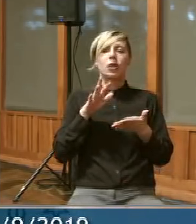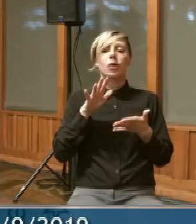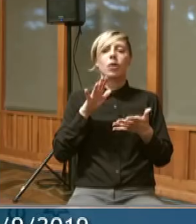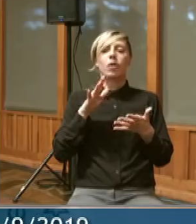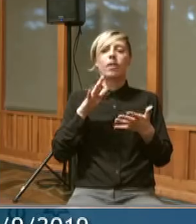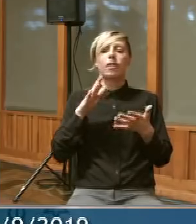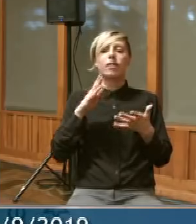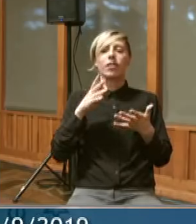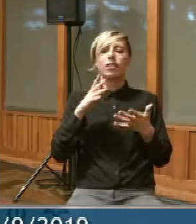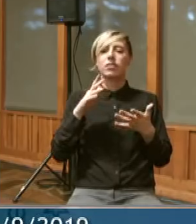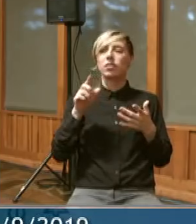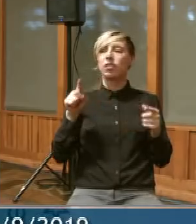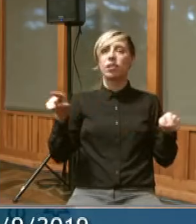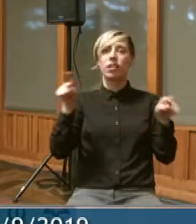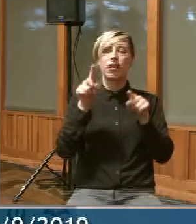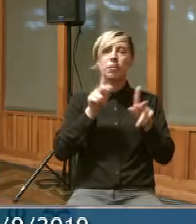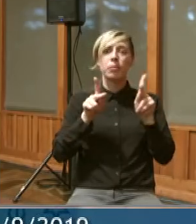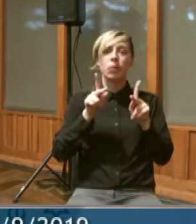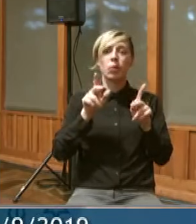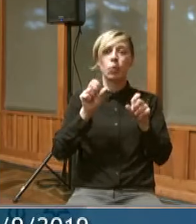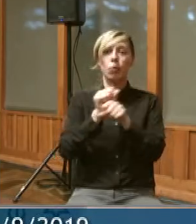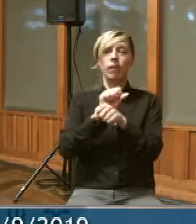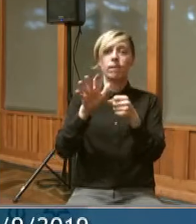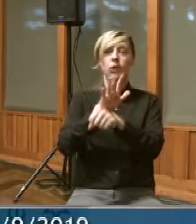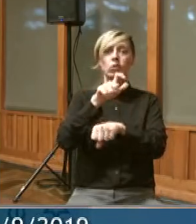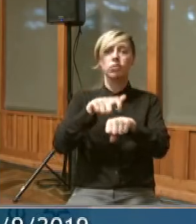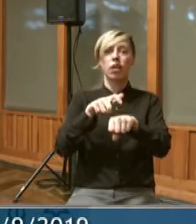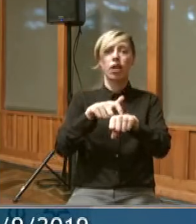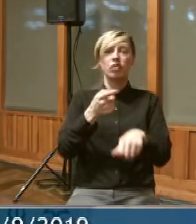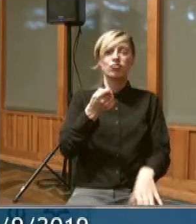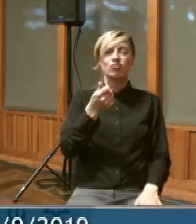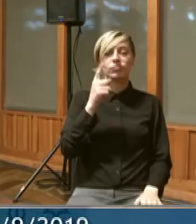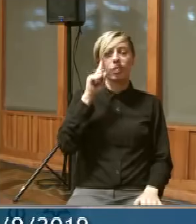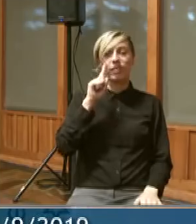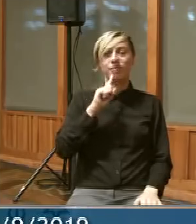SO I'M LOOKING TO THIS WOMAN NEXT TO ME, OF ALL THE PEOPLE